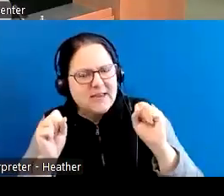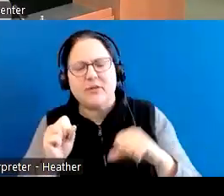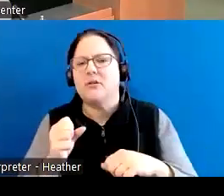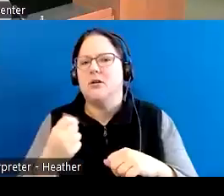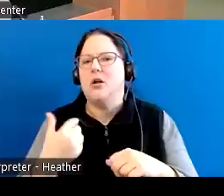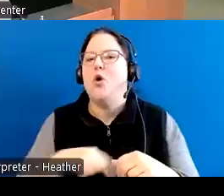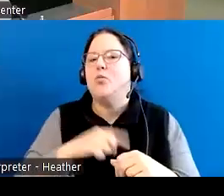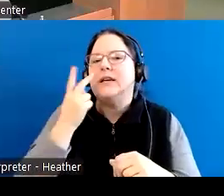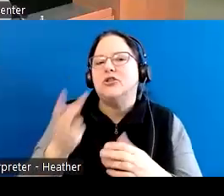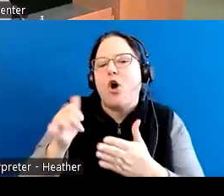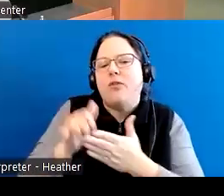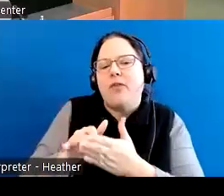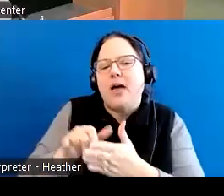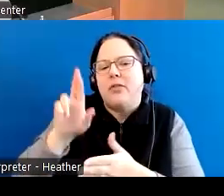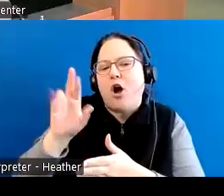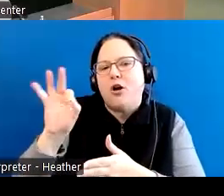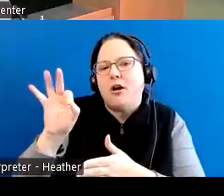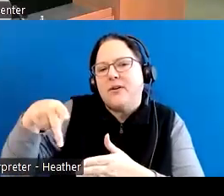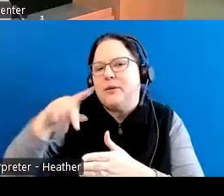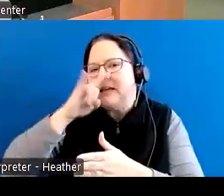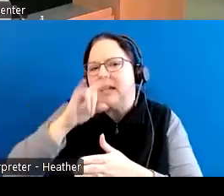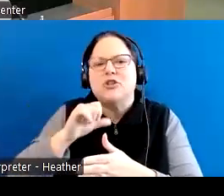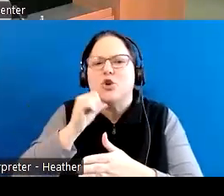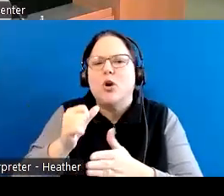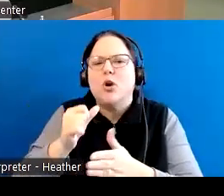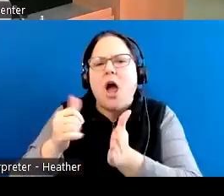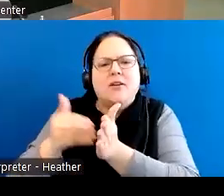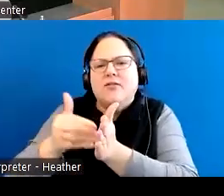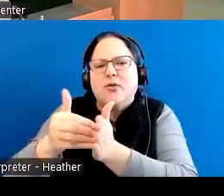kids weren't admitted any more frequently than their treatment as usual counterparts up to 90